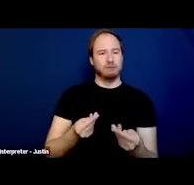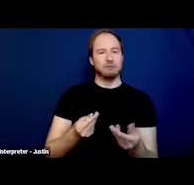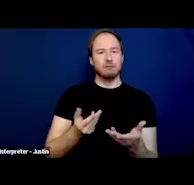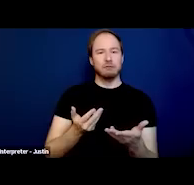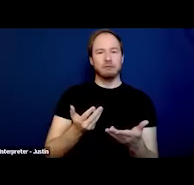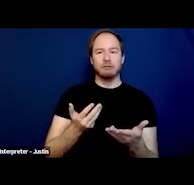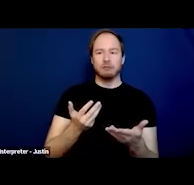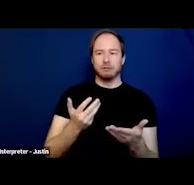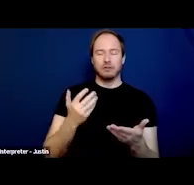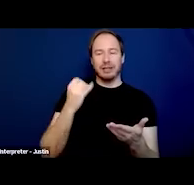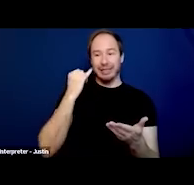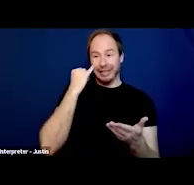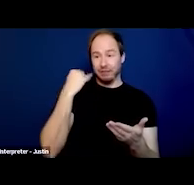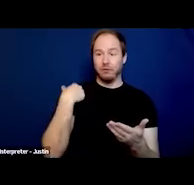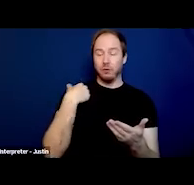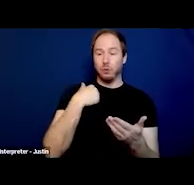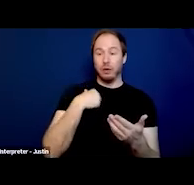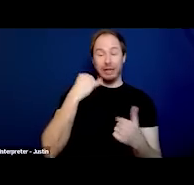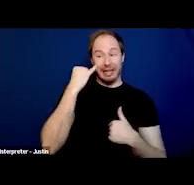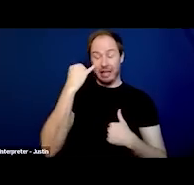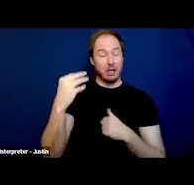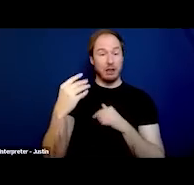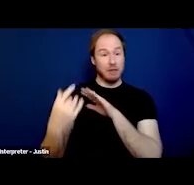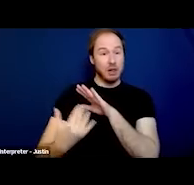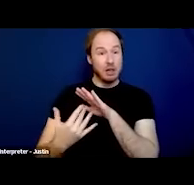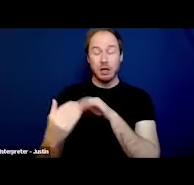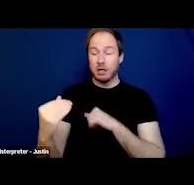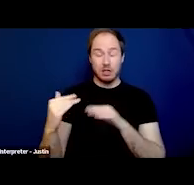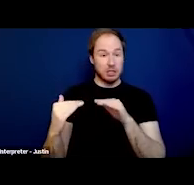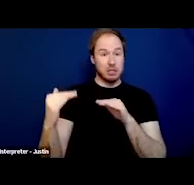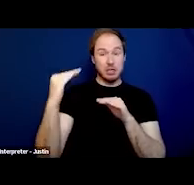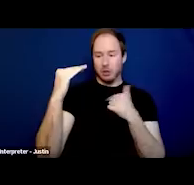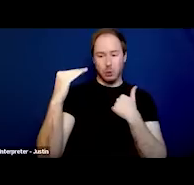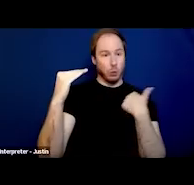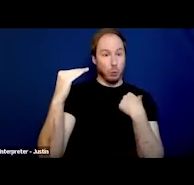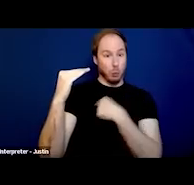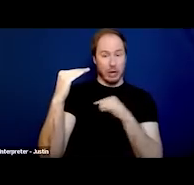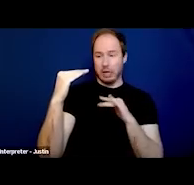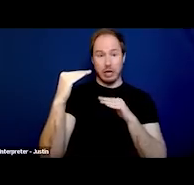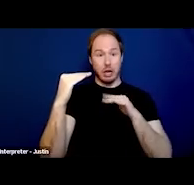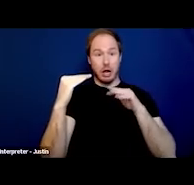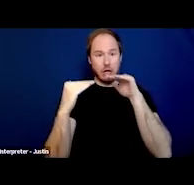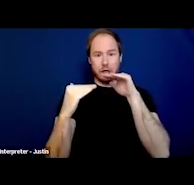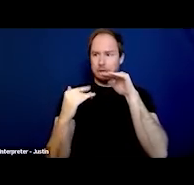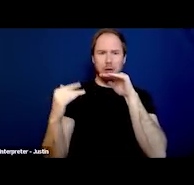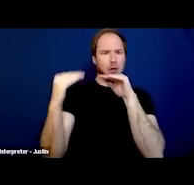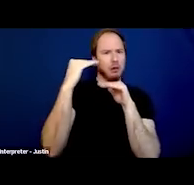If we begin speaking more loudly, we're kind of matching them. It's likely to just kind of continue increasing until it gets more out of control.